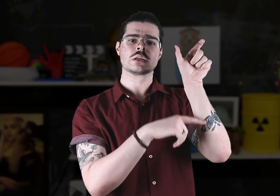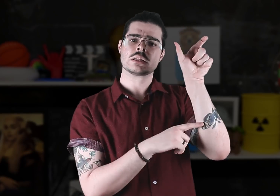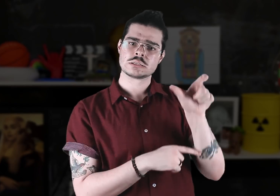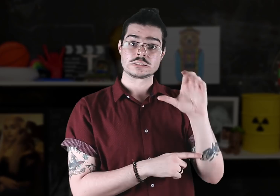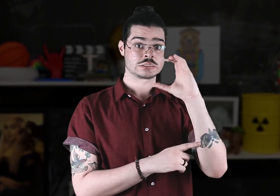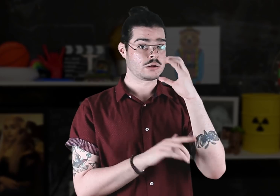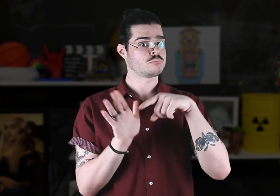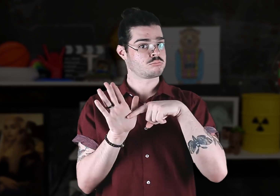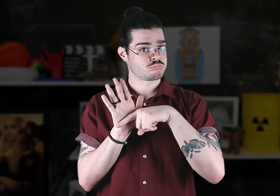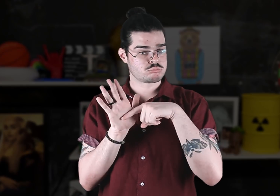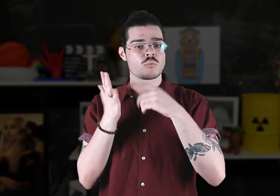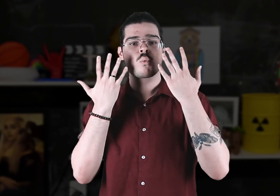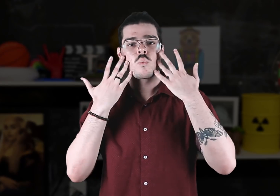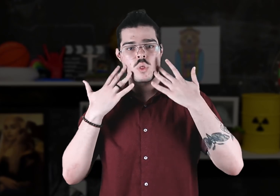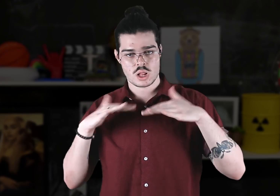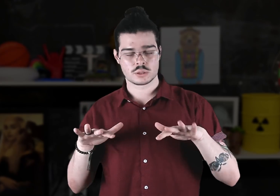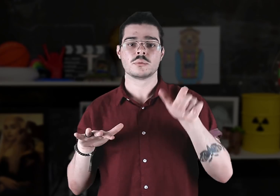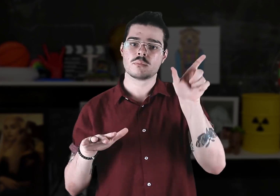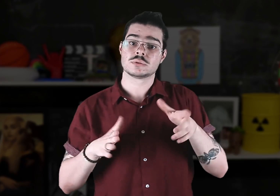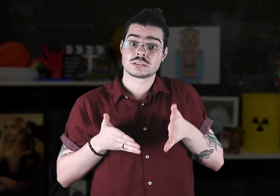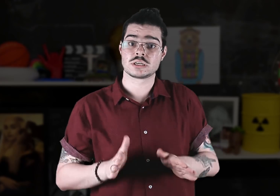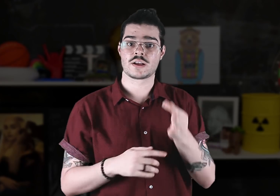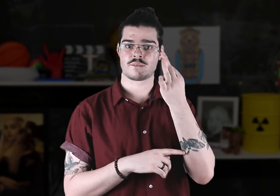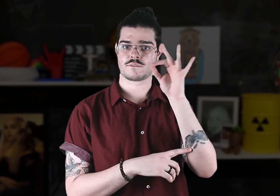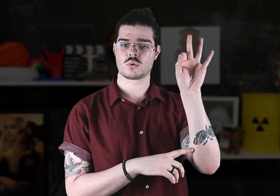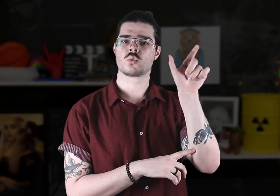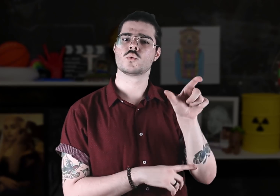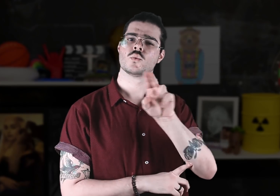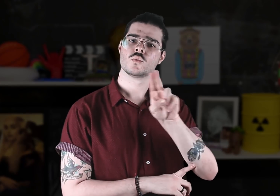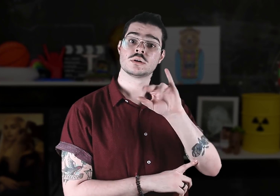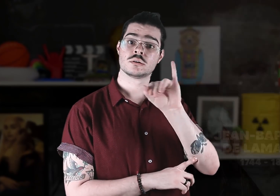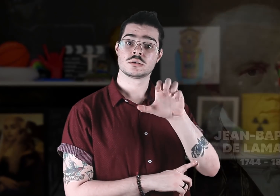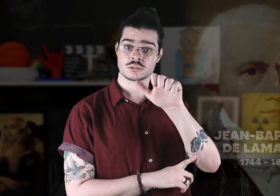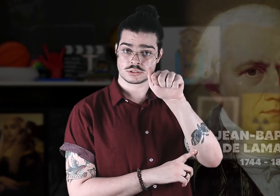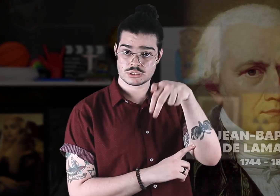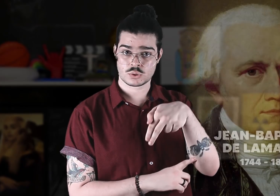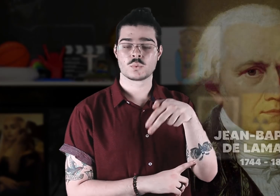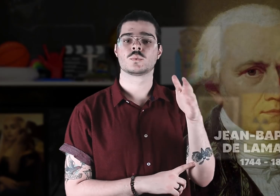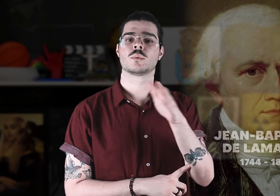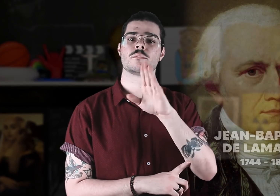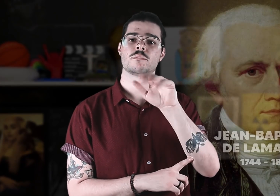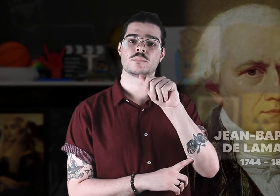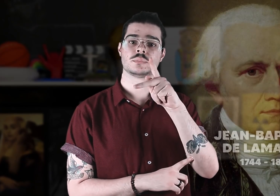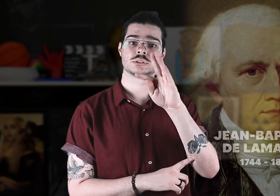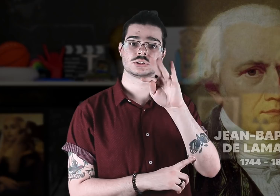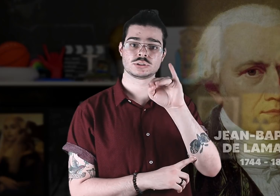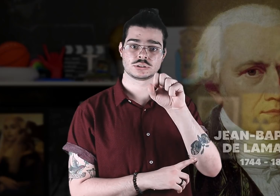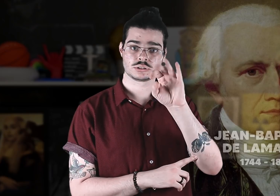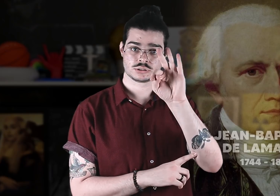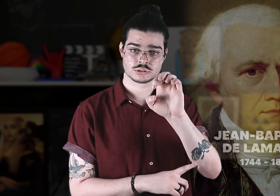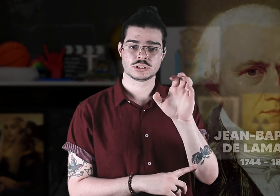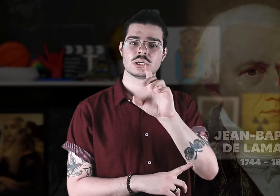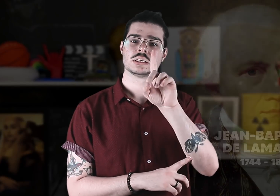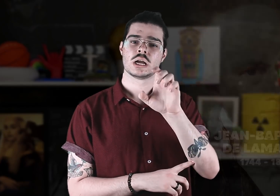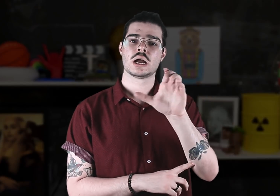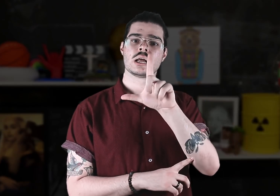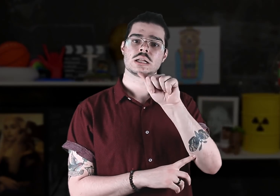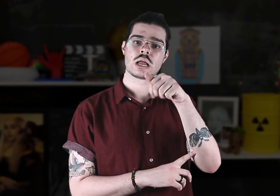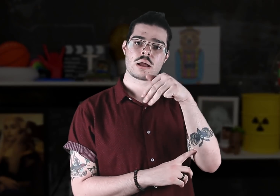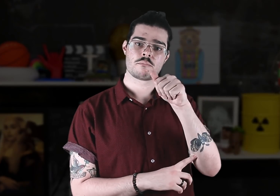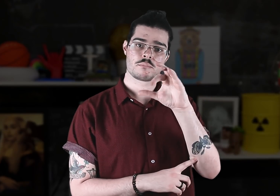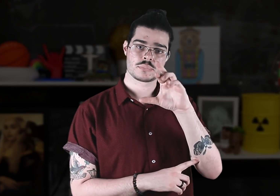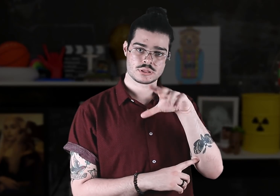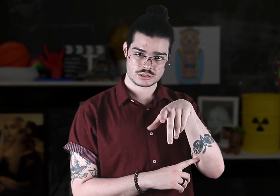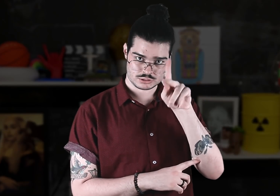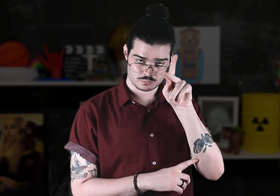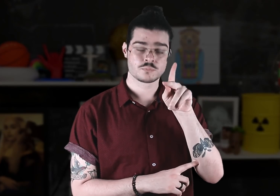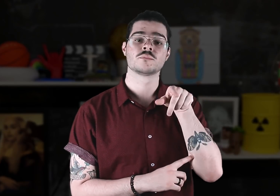French naturalist Jean-Baptiste de Lamarck,